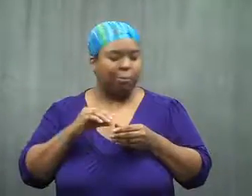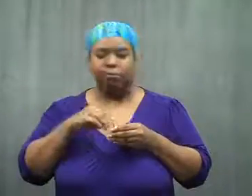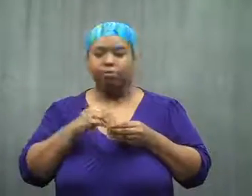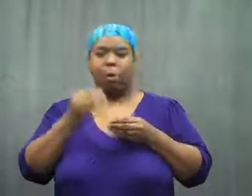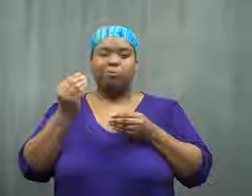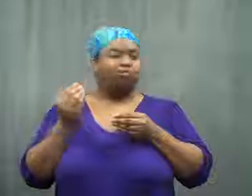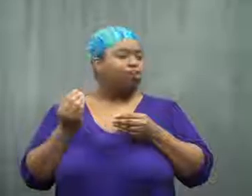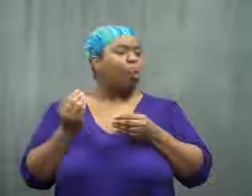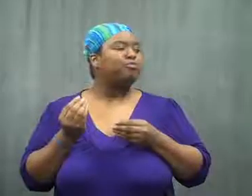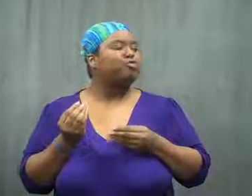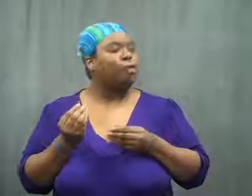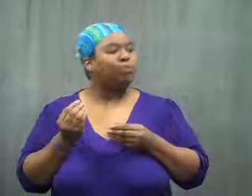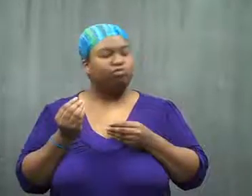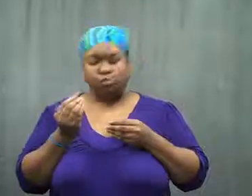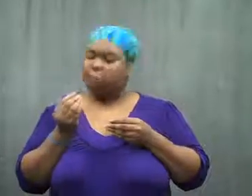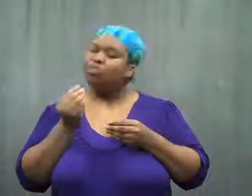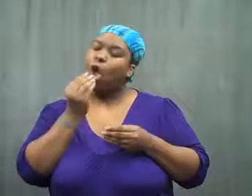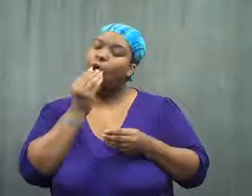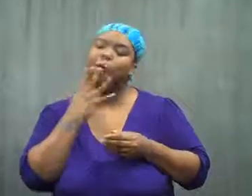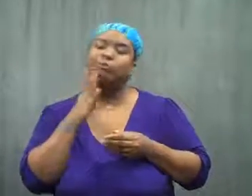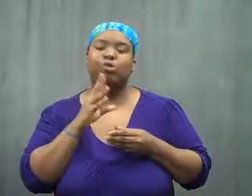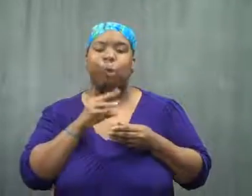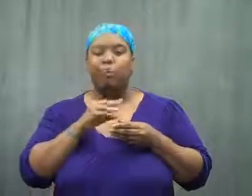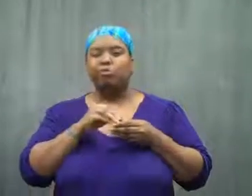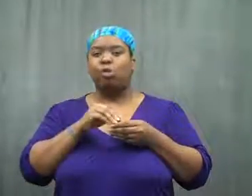I held one up as I chewed, then ate it, and held up the next one.